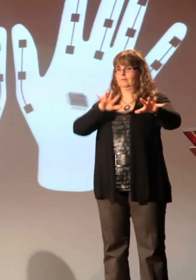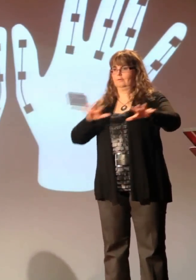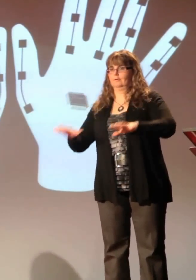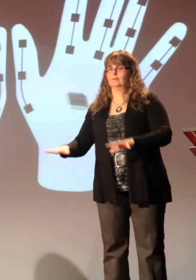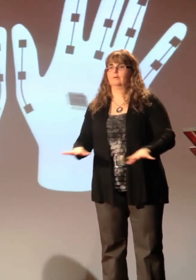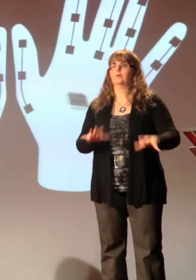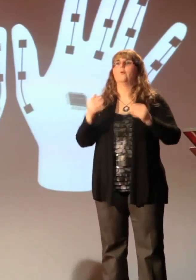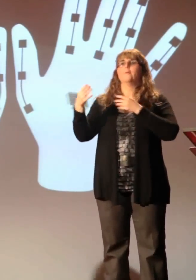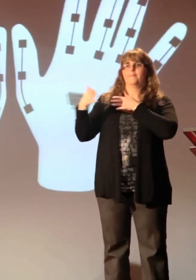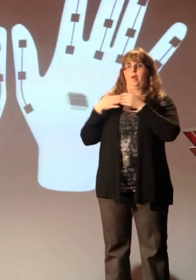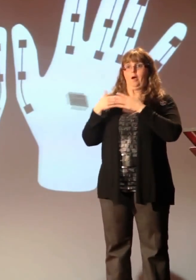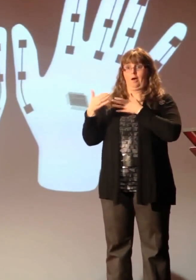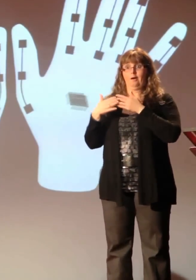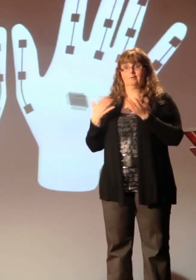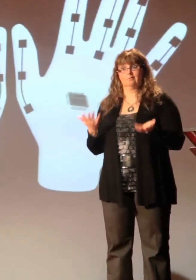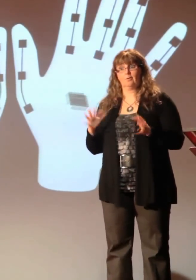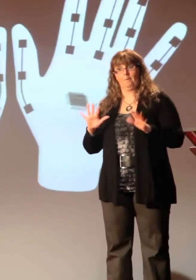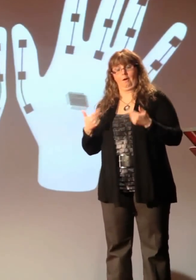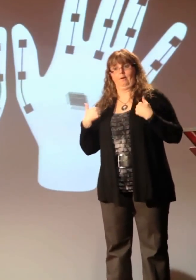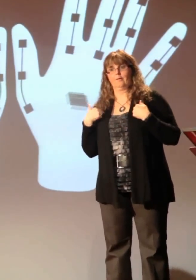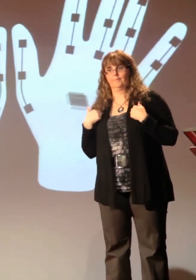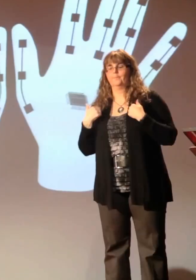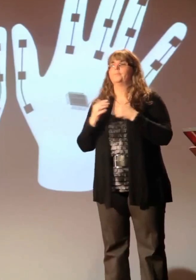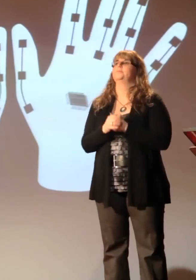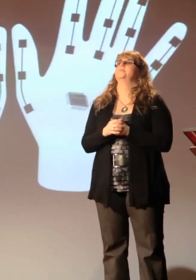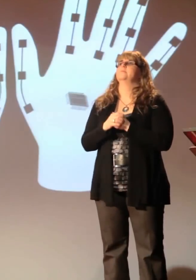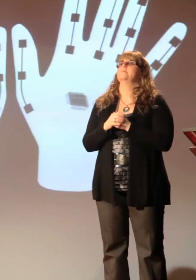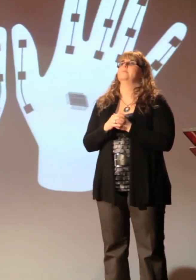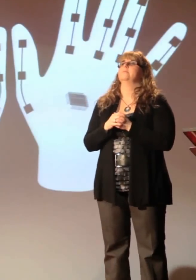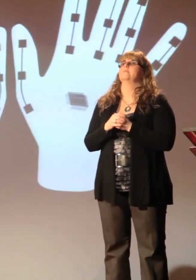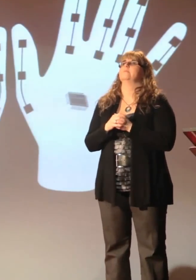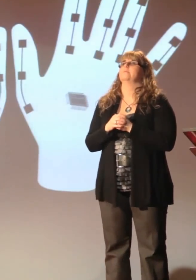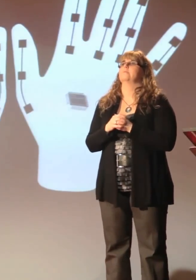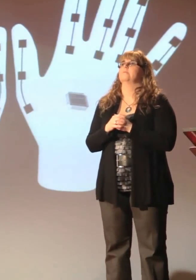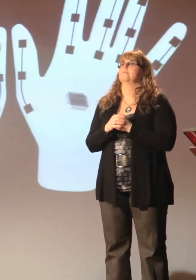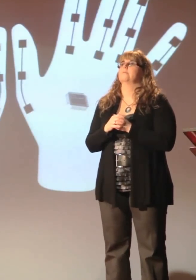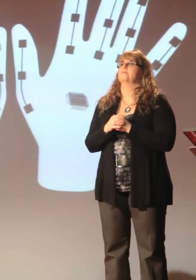To do this, we use the same chips that are found in smart phones.